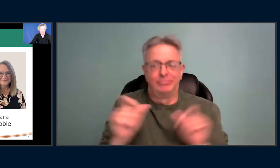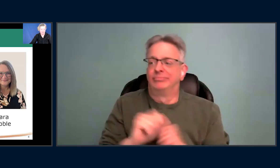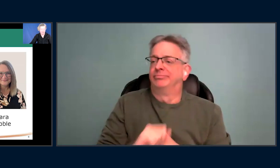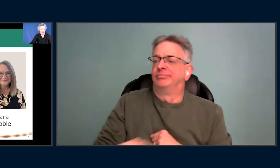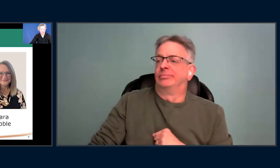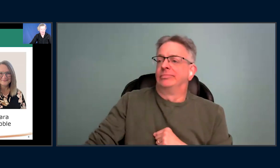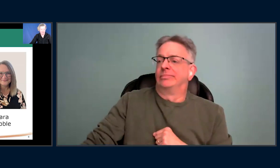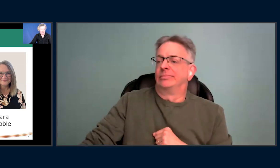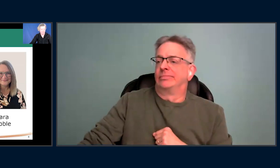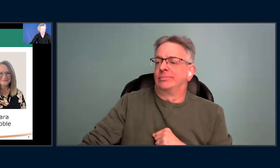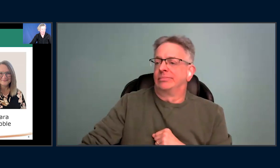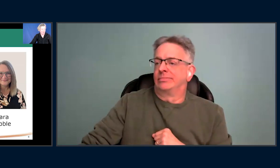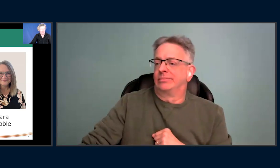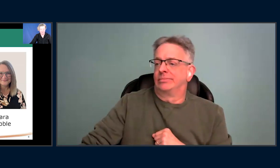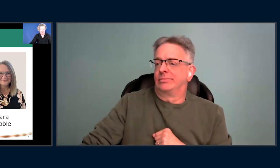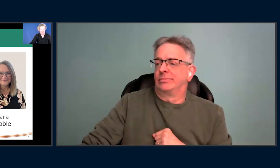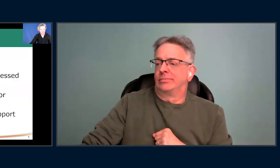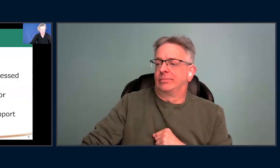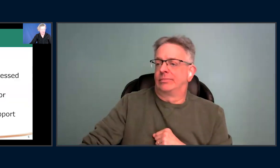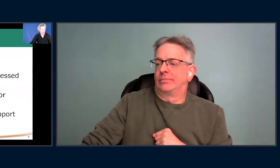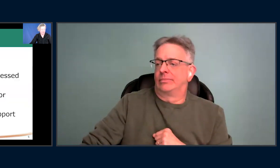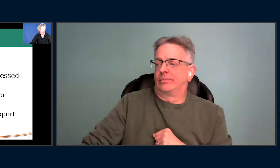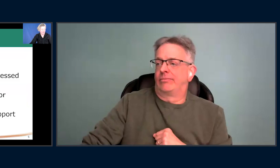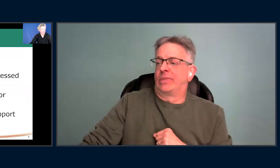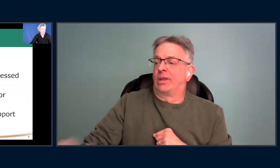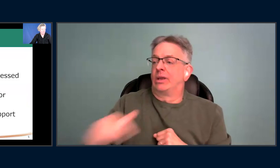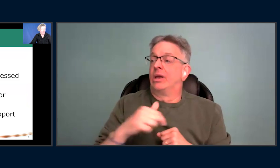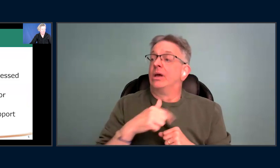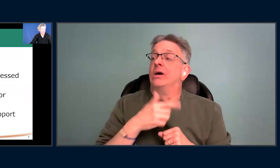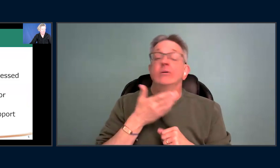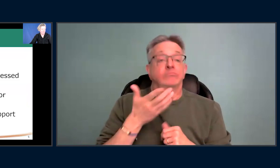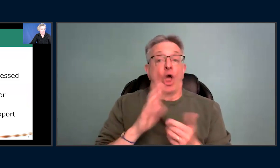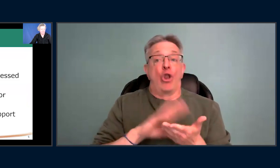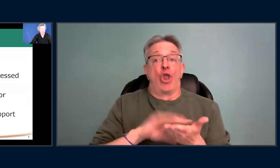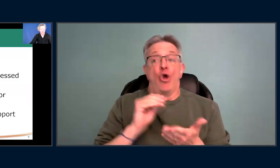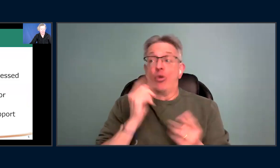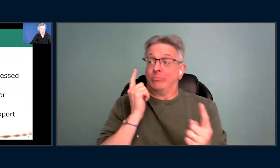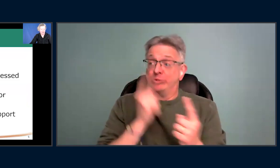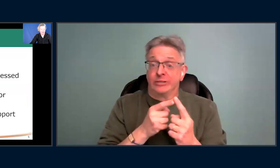She was recently hired on our team as well. You can see their photos here on that slide.